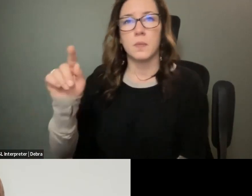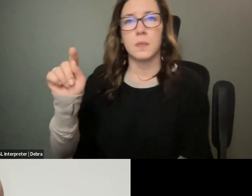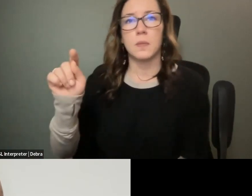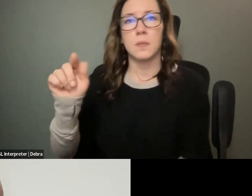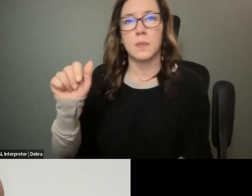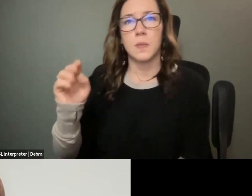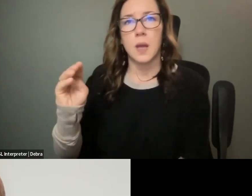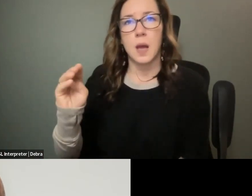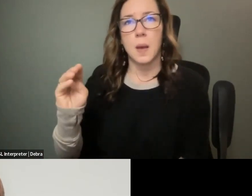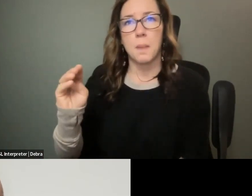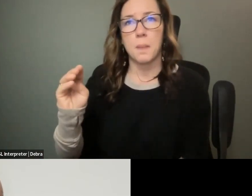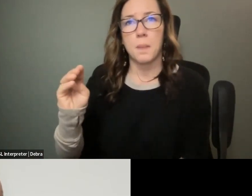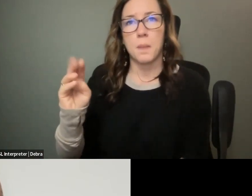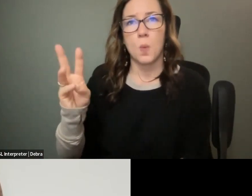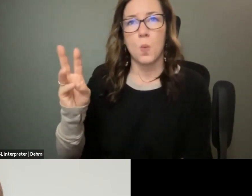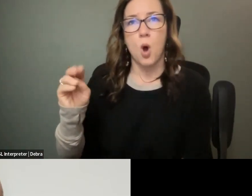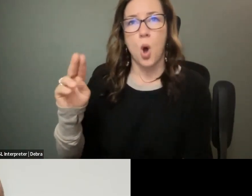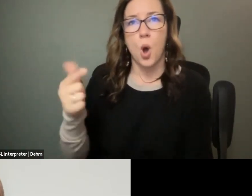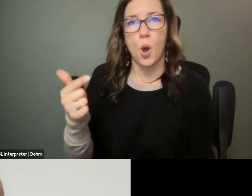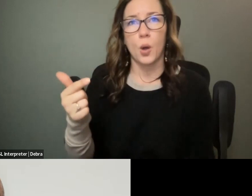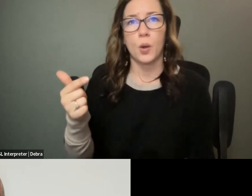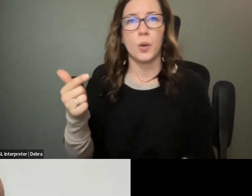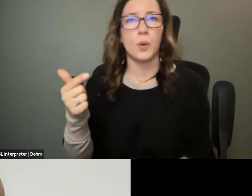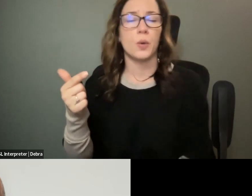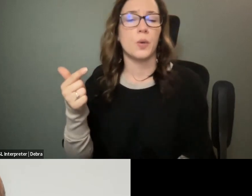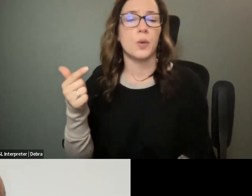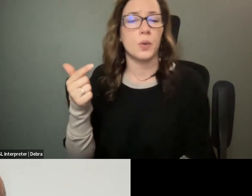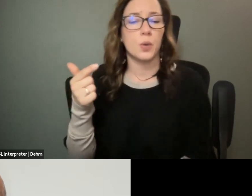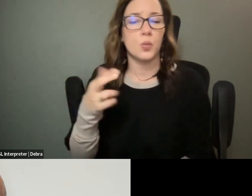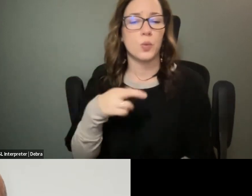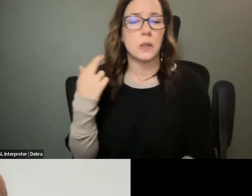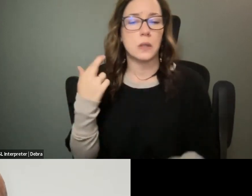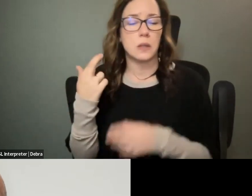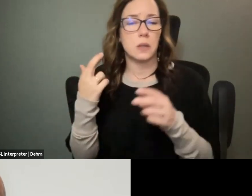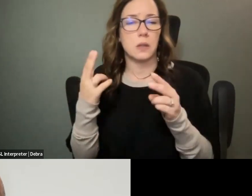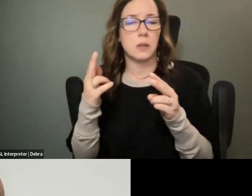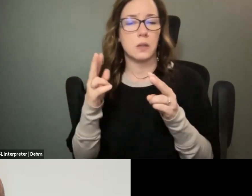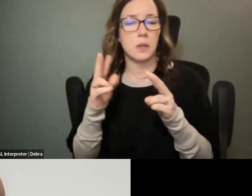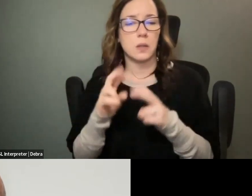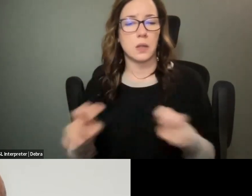could research in understanding risk assessment